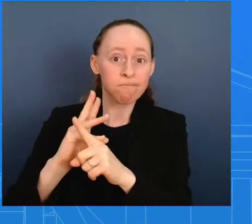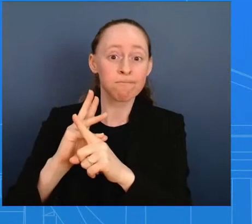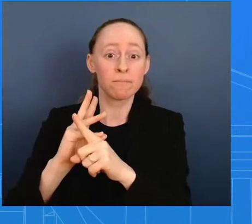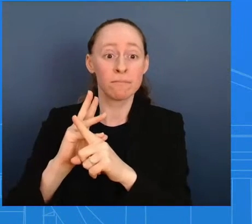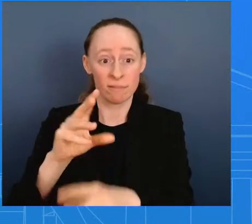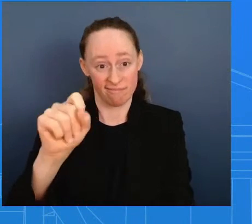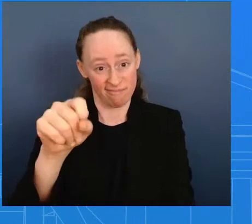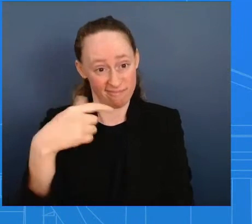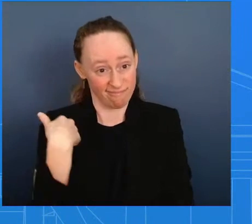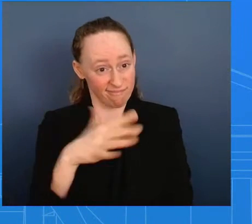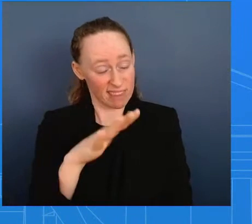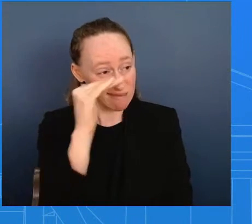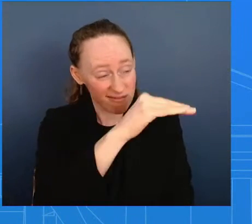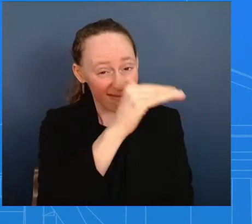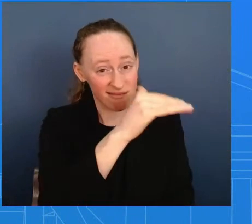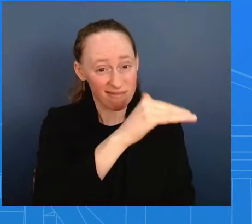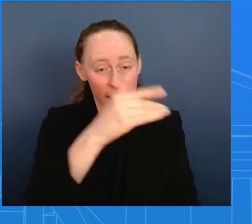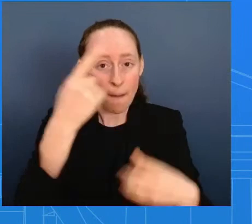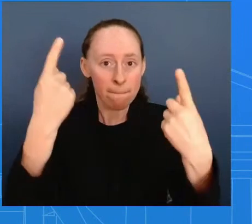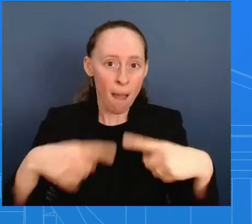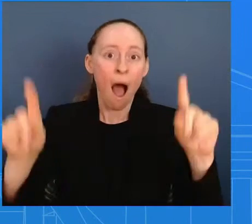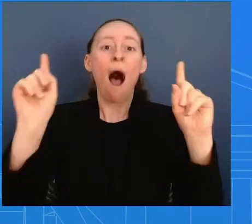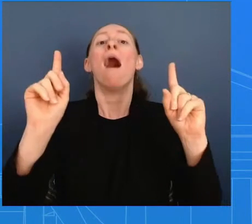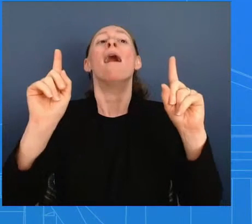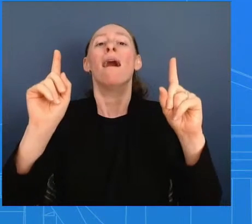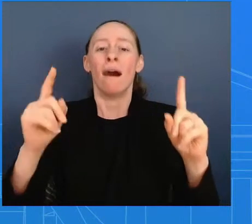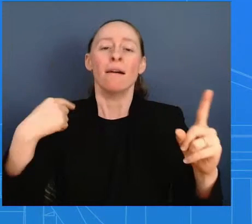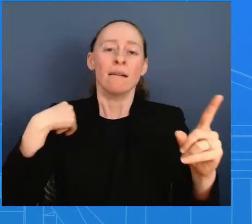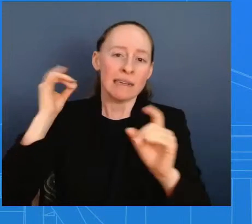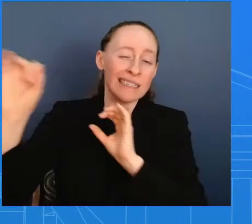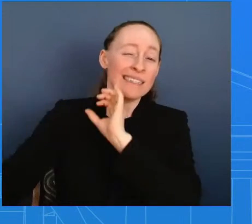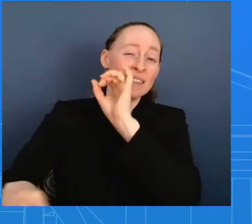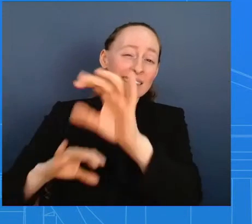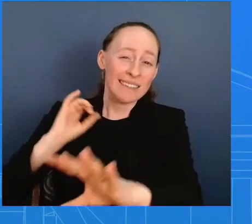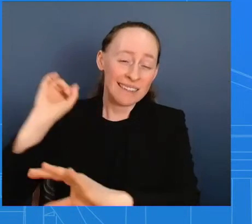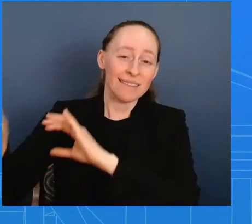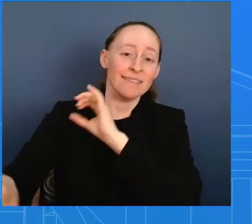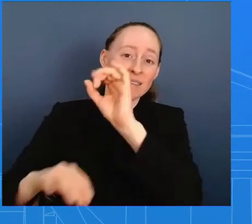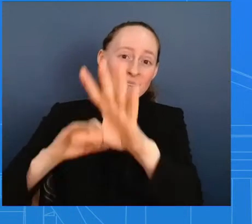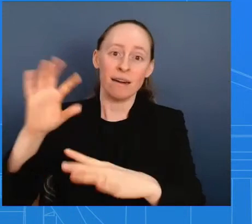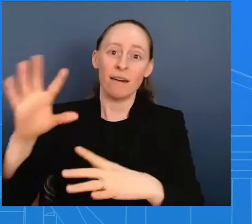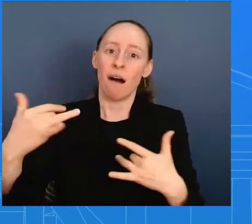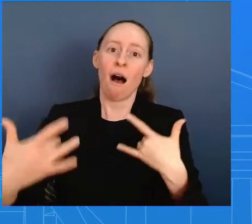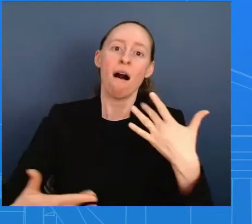We intend to move more in. And by "we," I don't just mean the U.S. I mean our whole coalition, with the President, Secretary Austin,